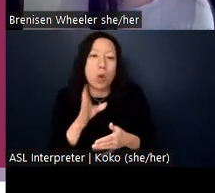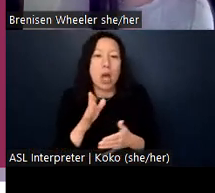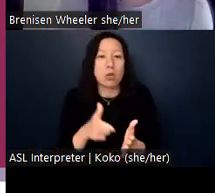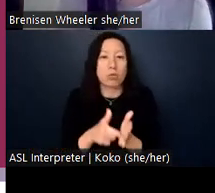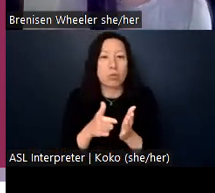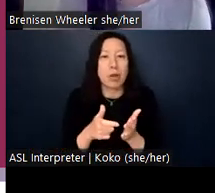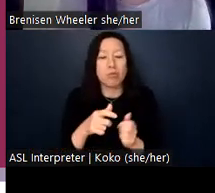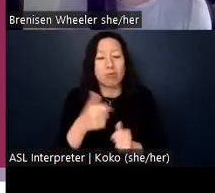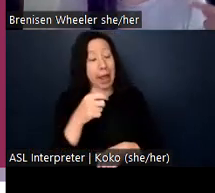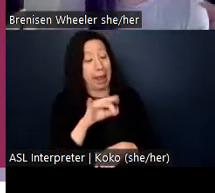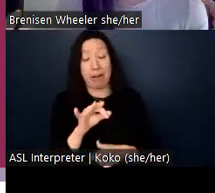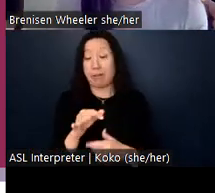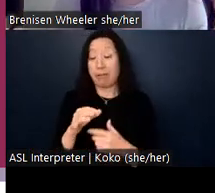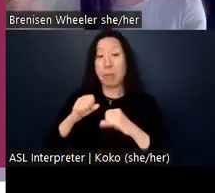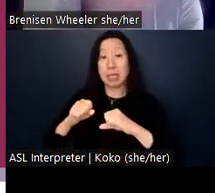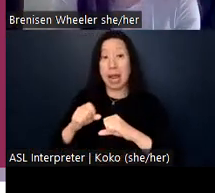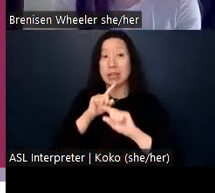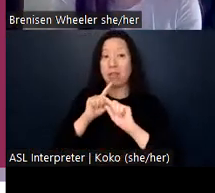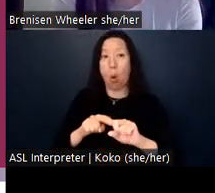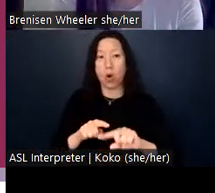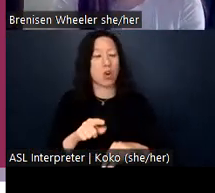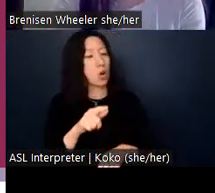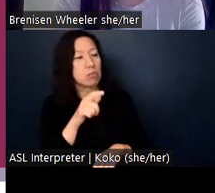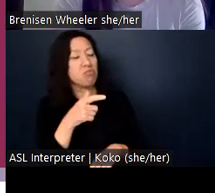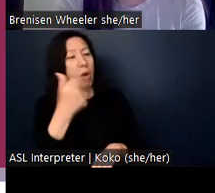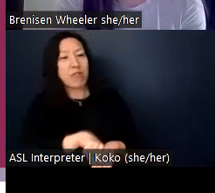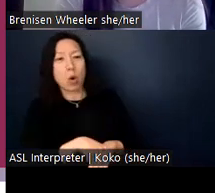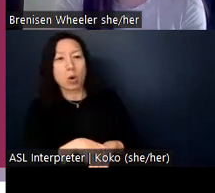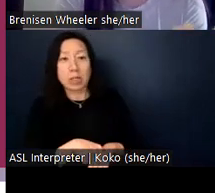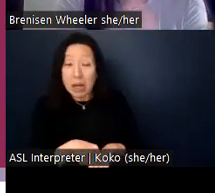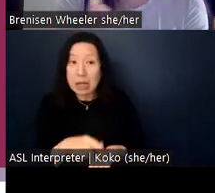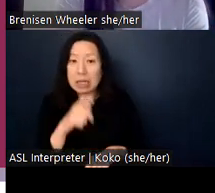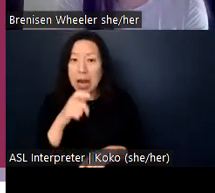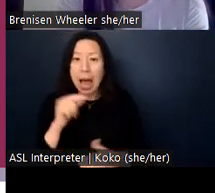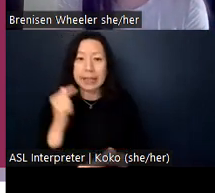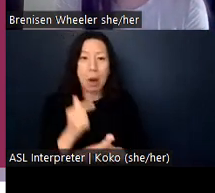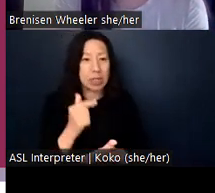12:53:37 It requires the abusive person to respect the order, and also for and law enforcement